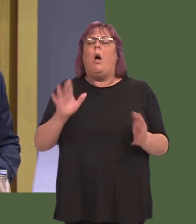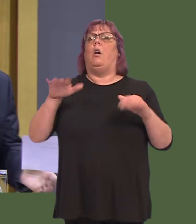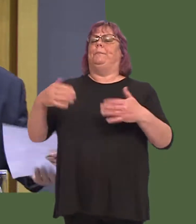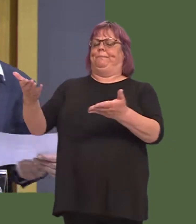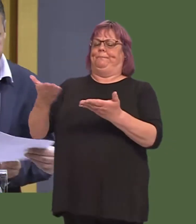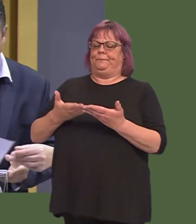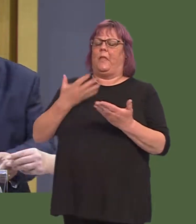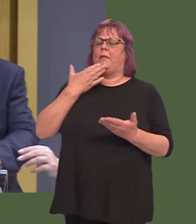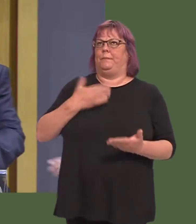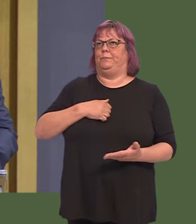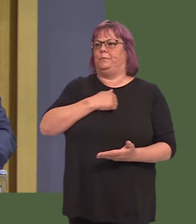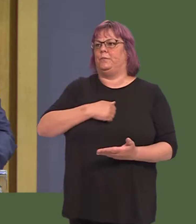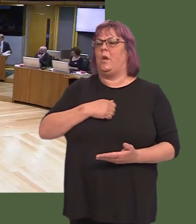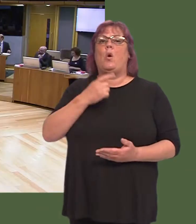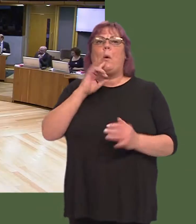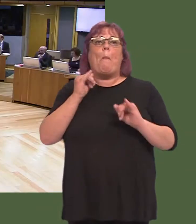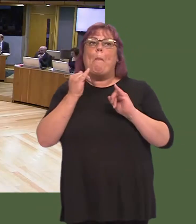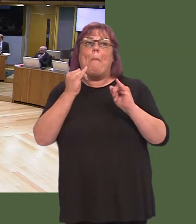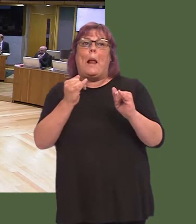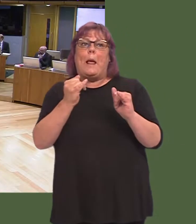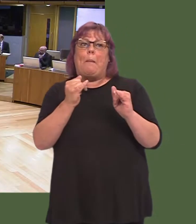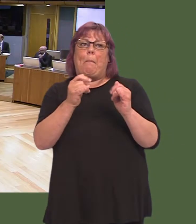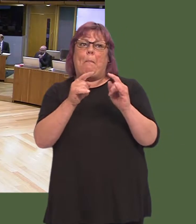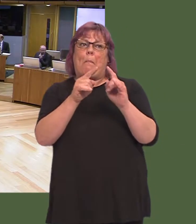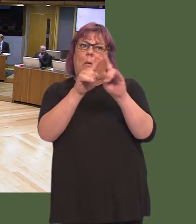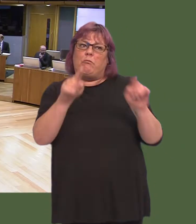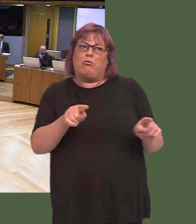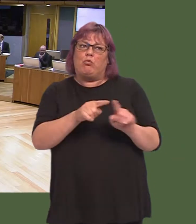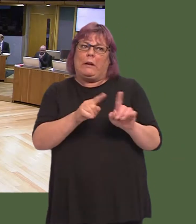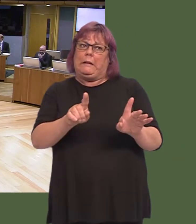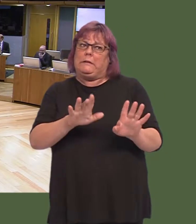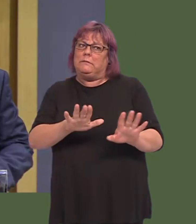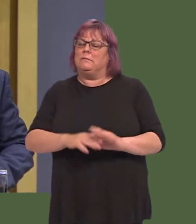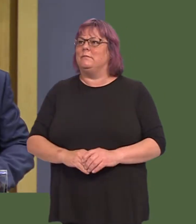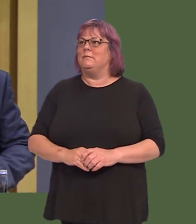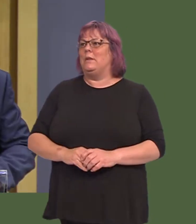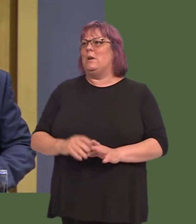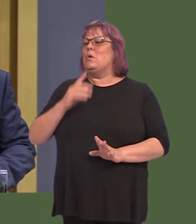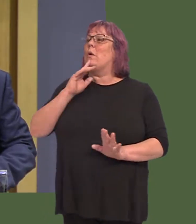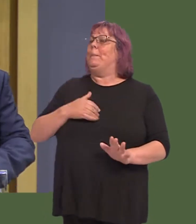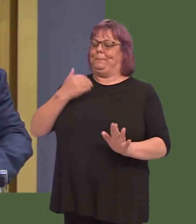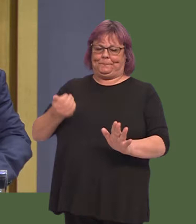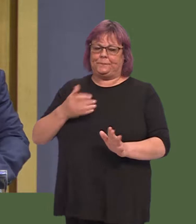Y Llywydd / The Llywydd: Don't blame the order paper, Mr McEvoy. Neil McEvoy AM: 1.